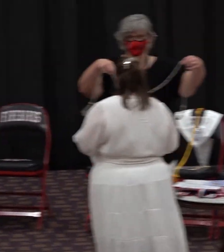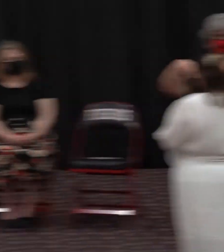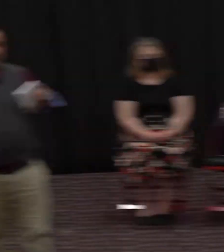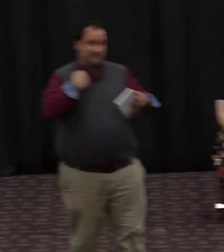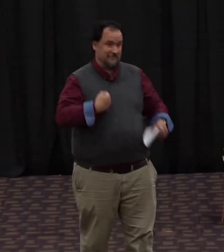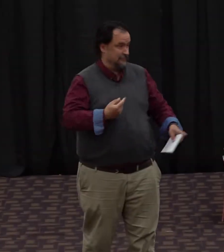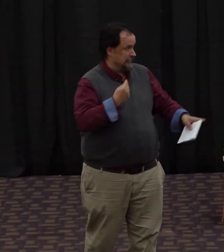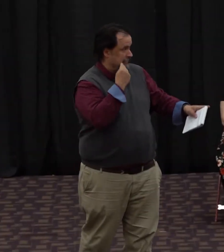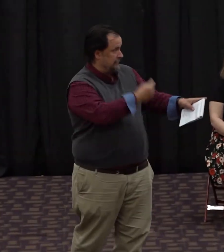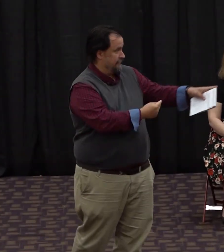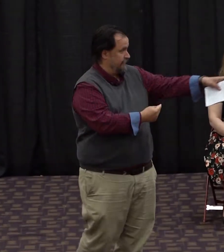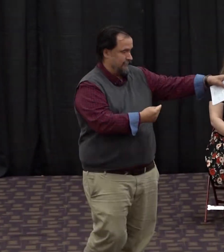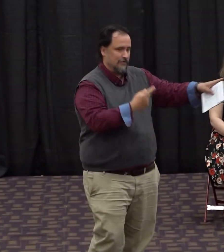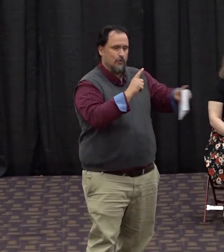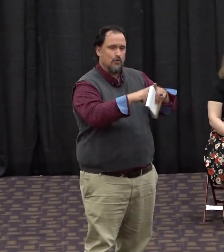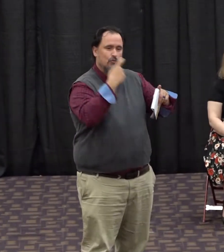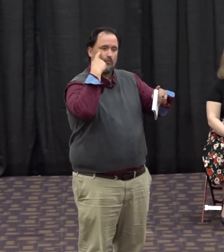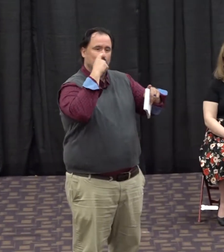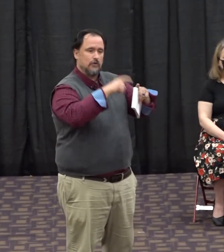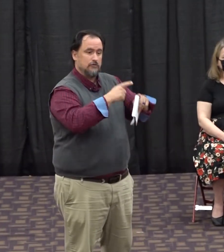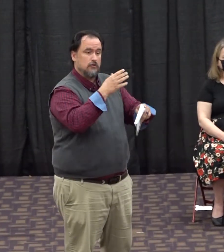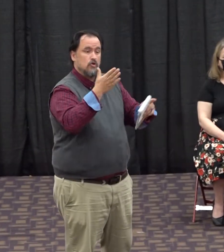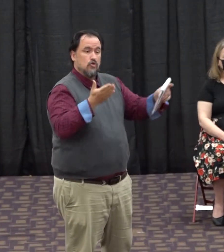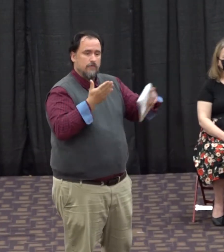I forgot to mention - that she is being given a tassel.